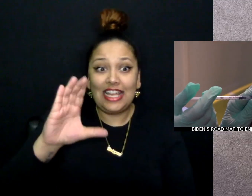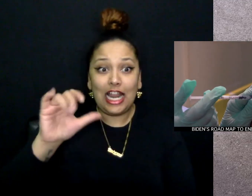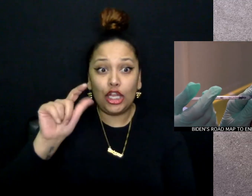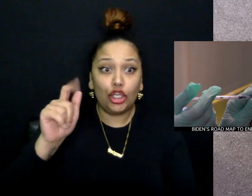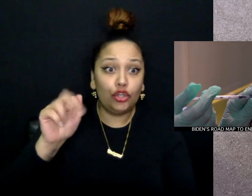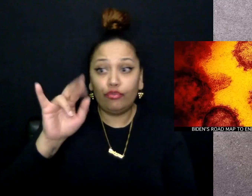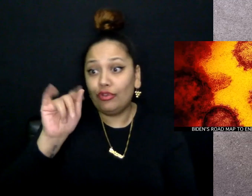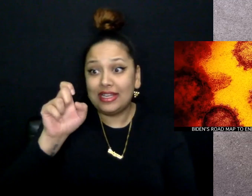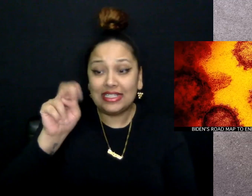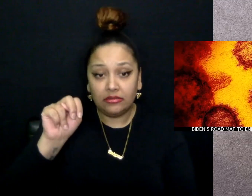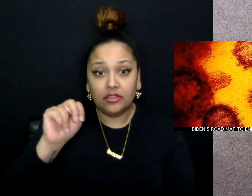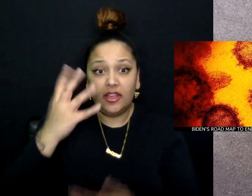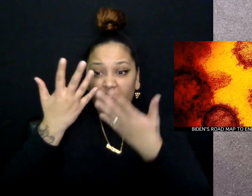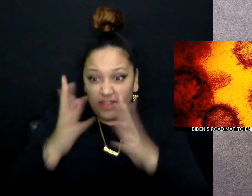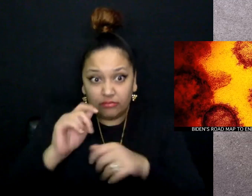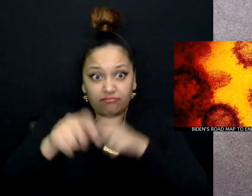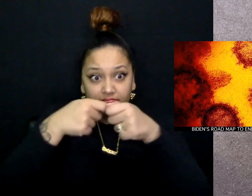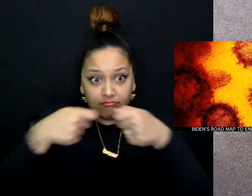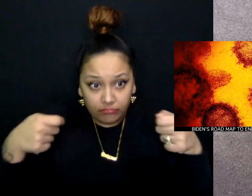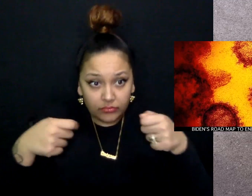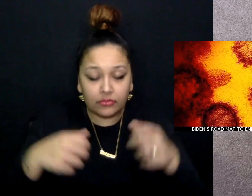take to address the immigration situation.